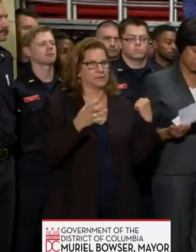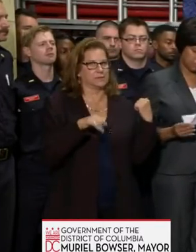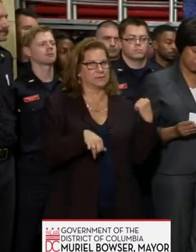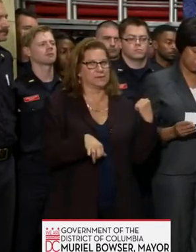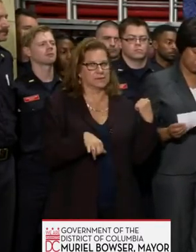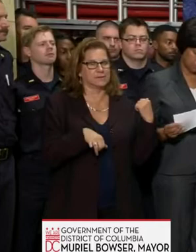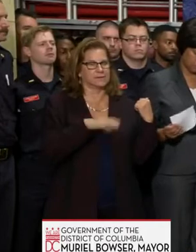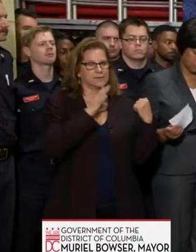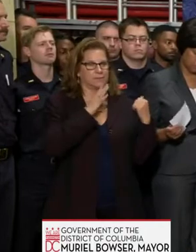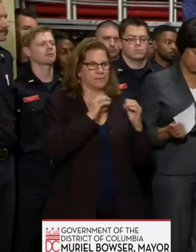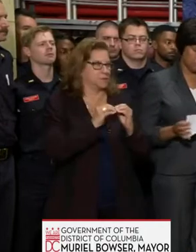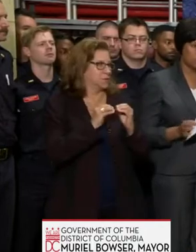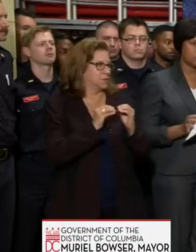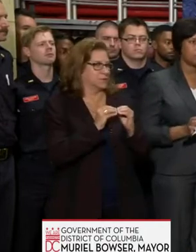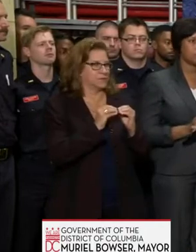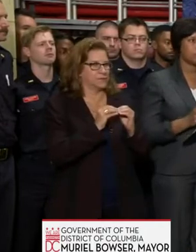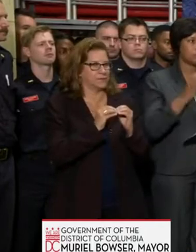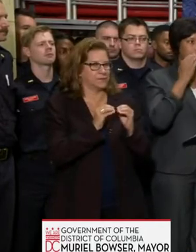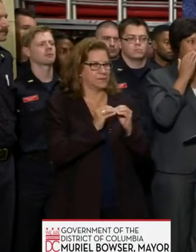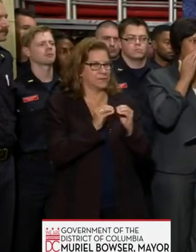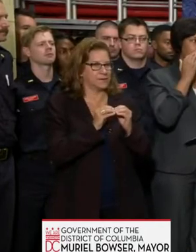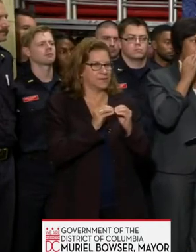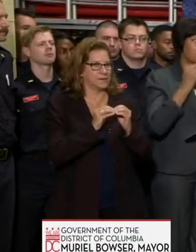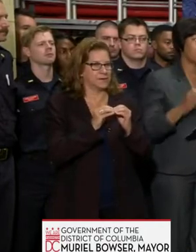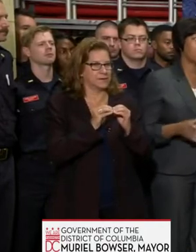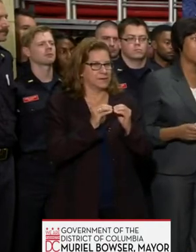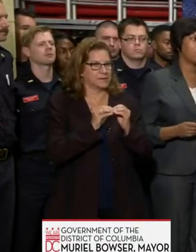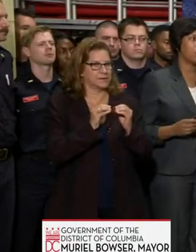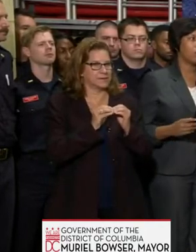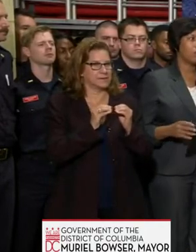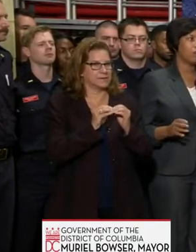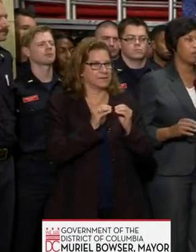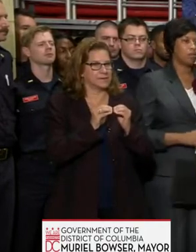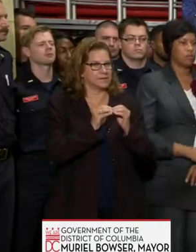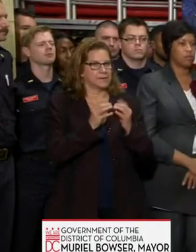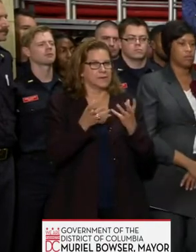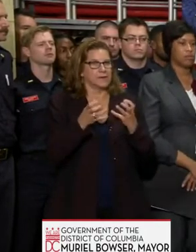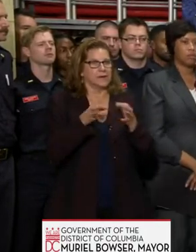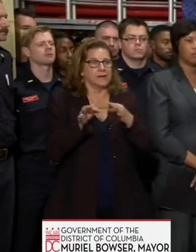AND SHE IS GOING TO IDENTIFY AND EXPLAIN THE PREPARATIONS THAT WE